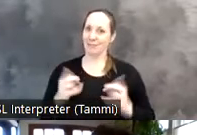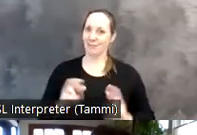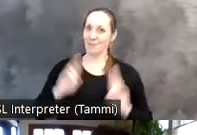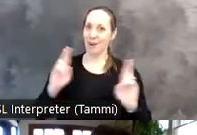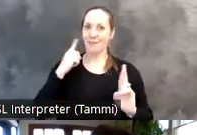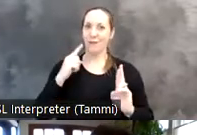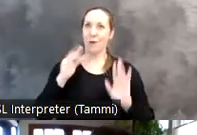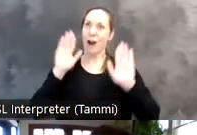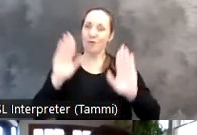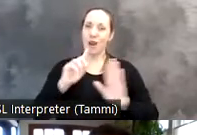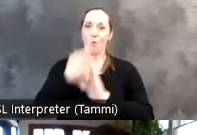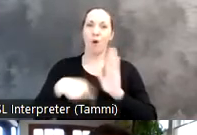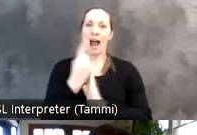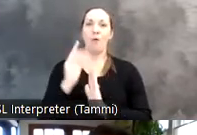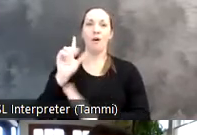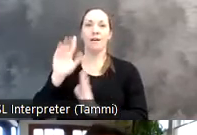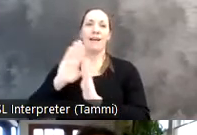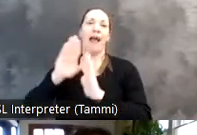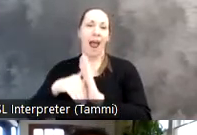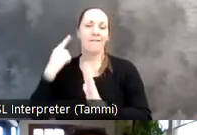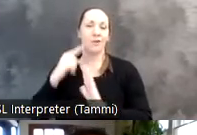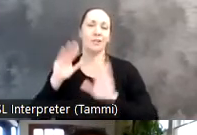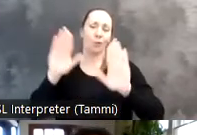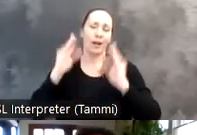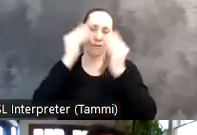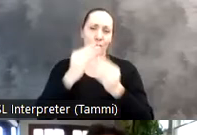questions, and I'm really excited about today's program and so get